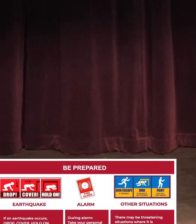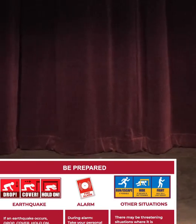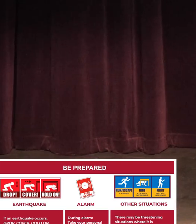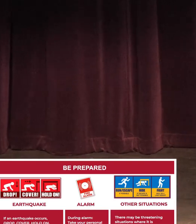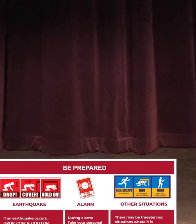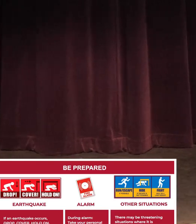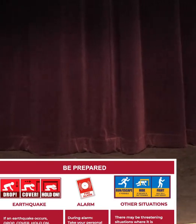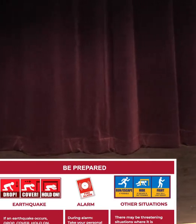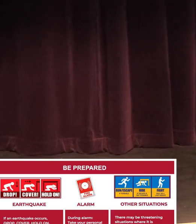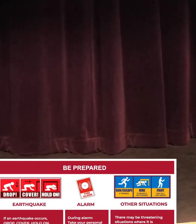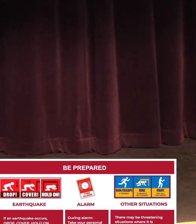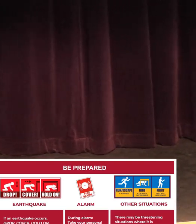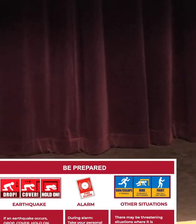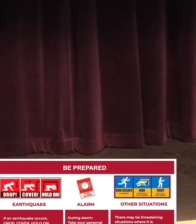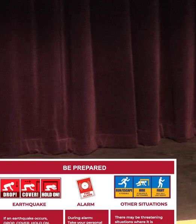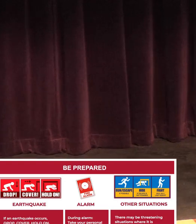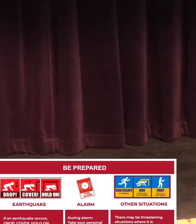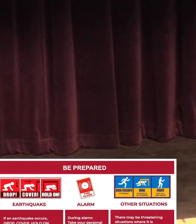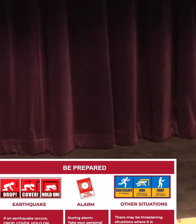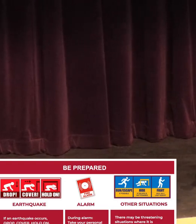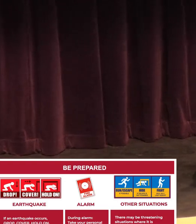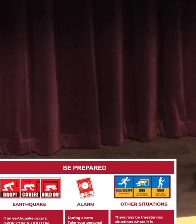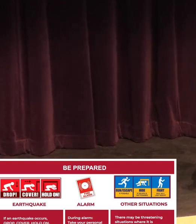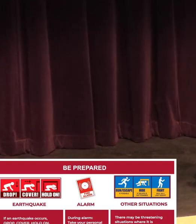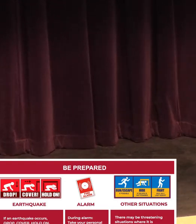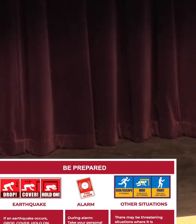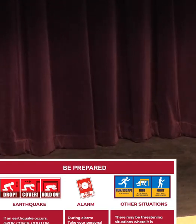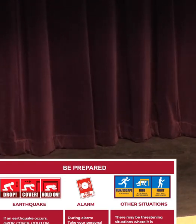He talks about run, hide, fight is a tool or set of tools in a toolbox that you can interchange it at any time.